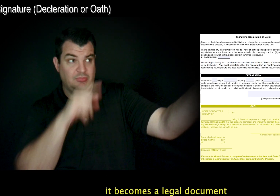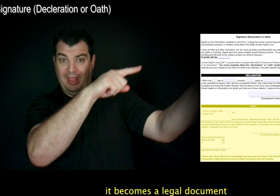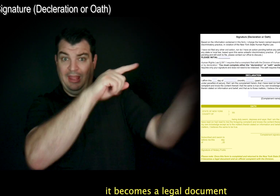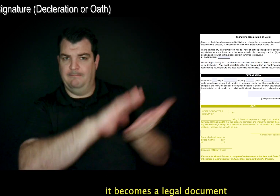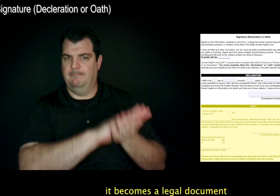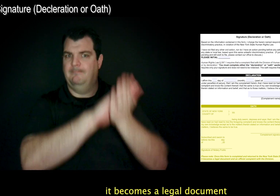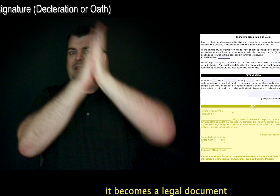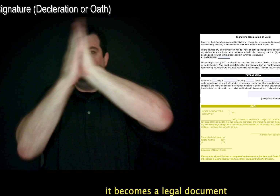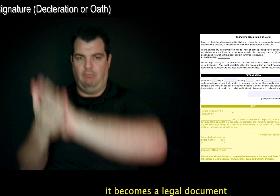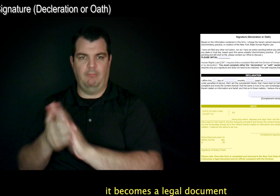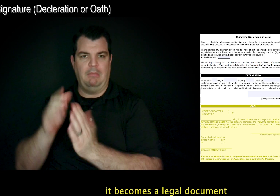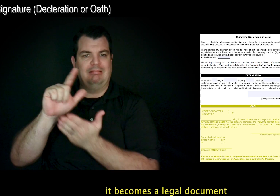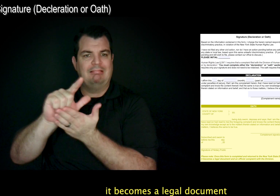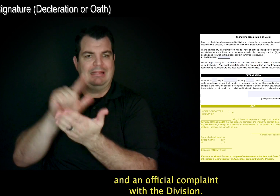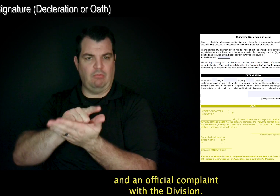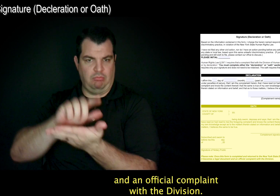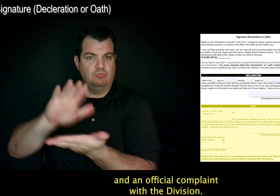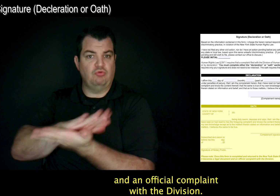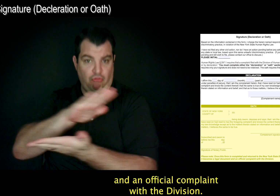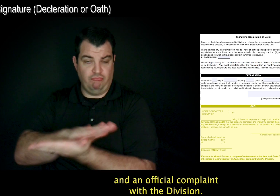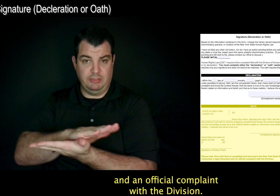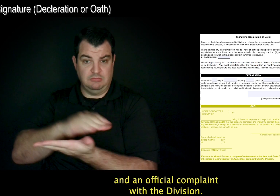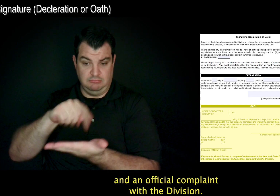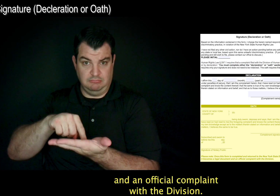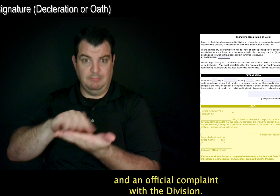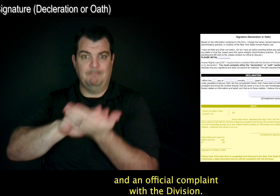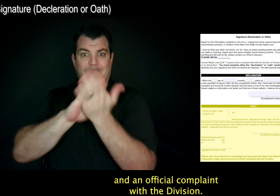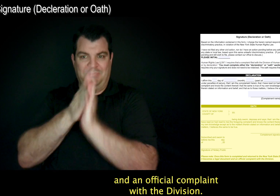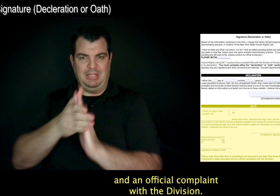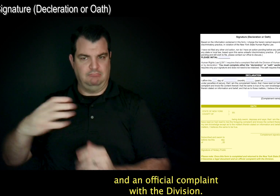it becomes a legal document and an official complaint with the Division.